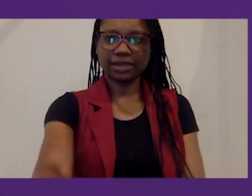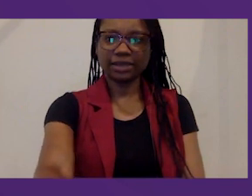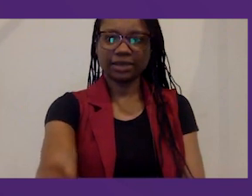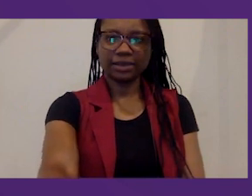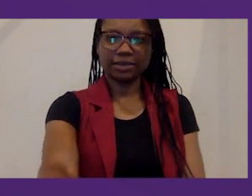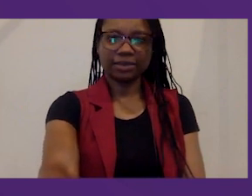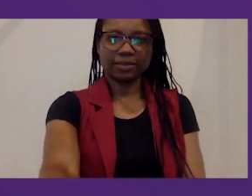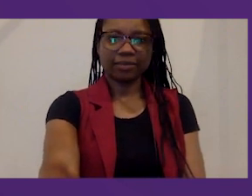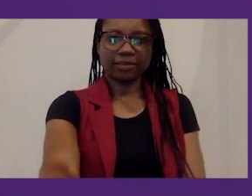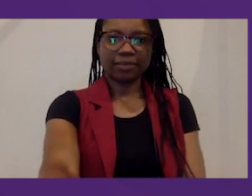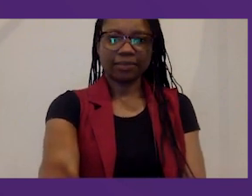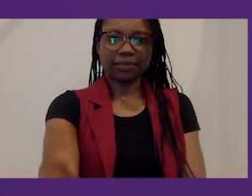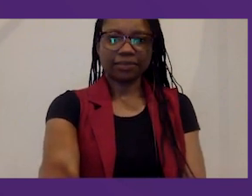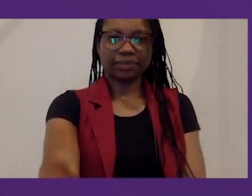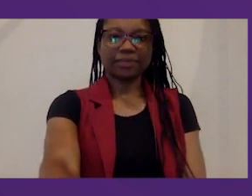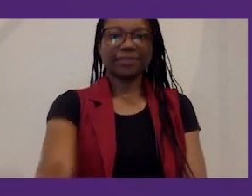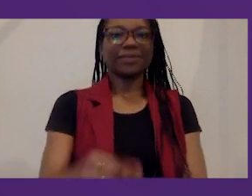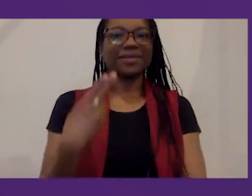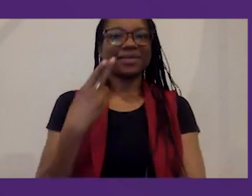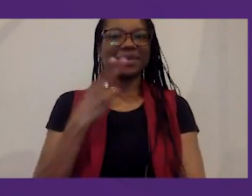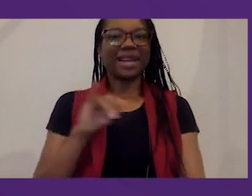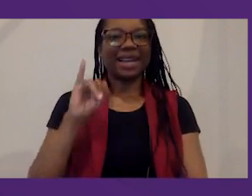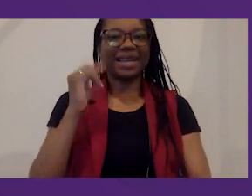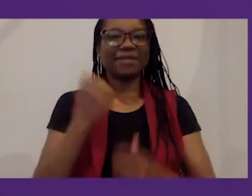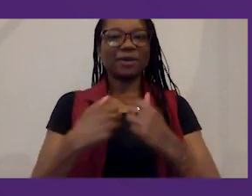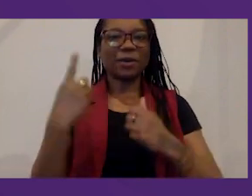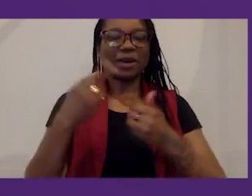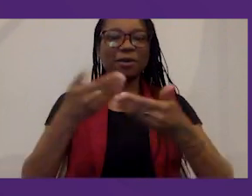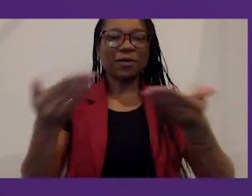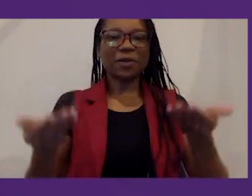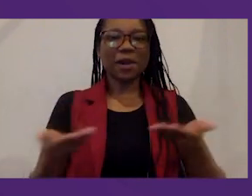Hi, everyone, and welcome. Thank you for joining